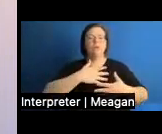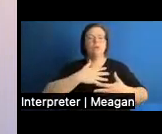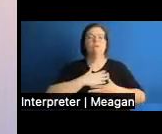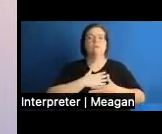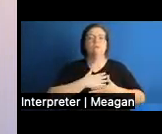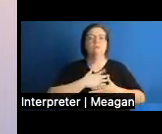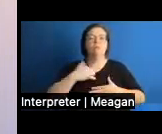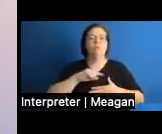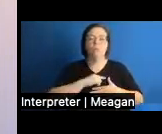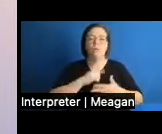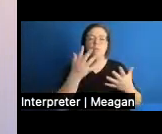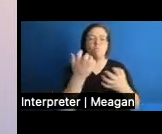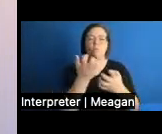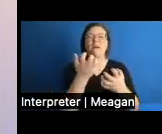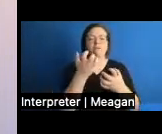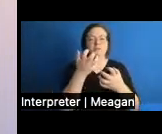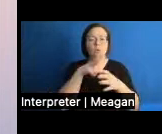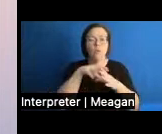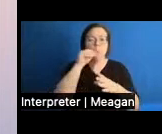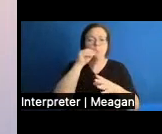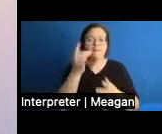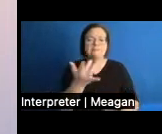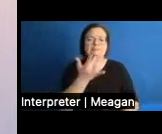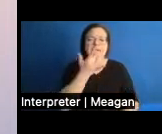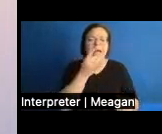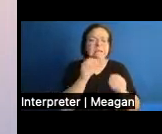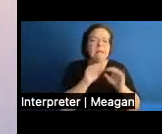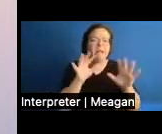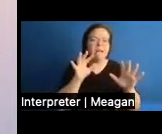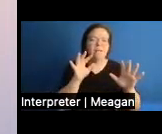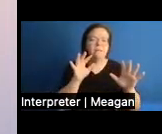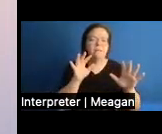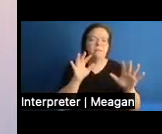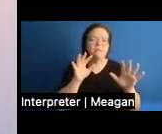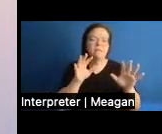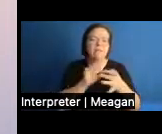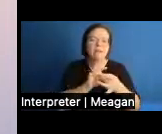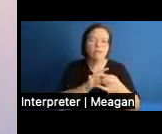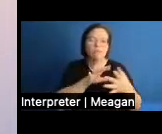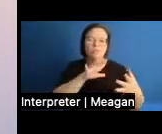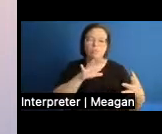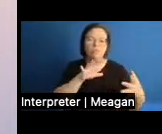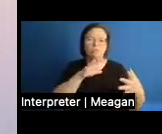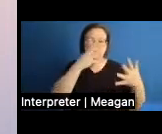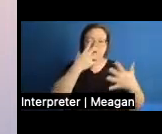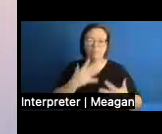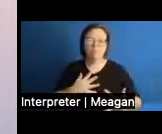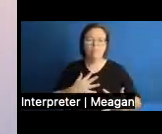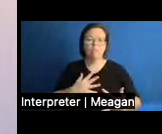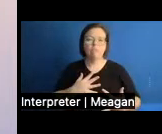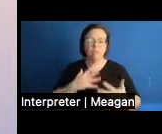We grasp to suck to taste what light. Let loose that bale that bows us down—Bow down.